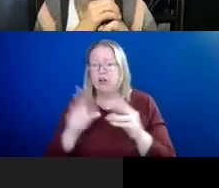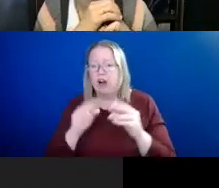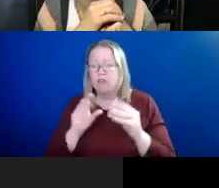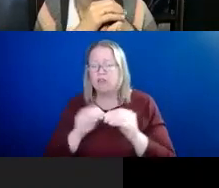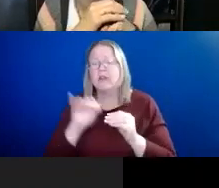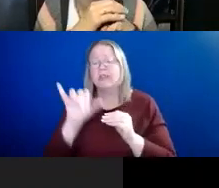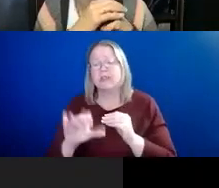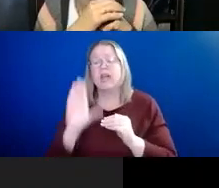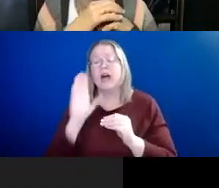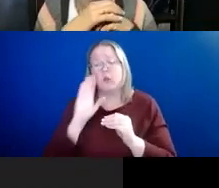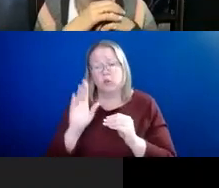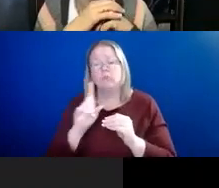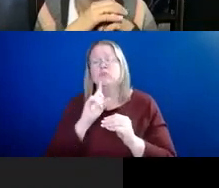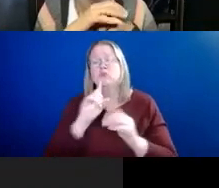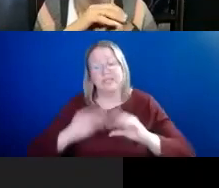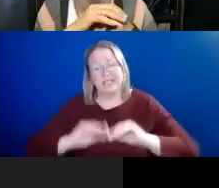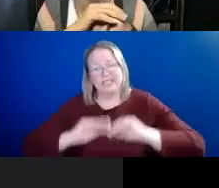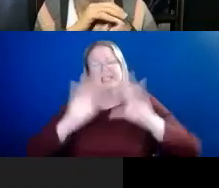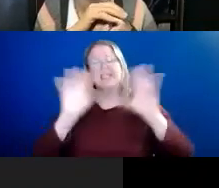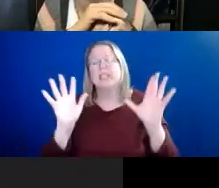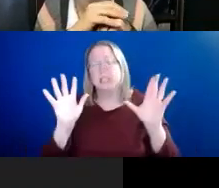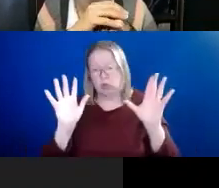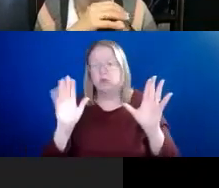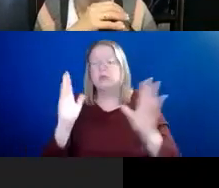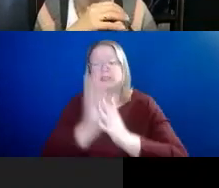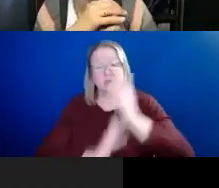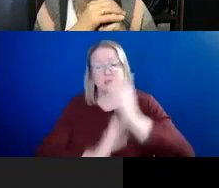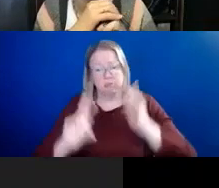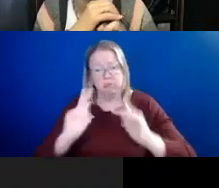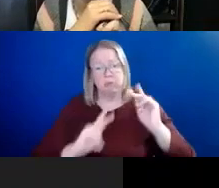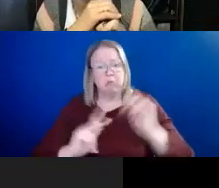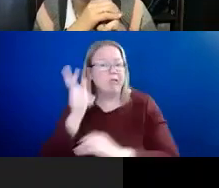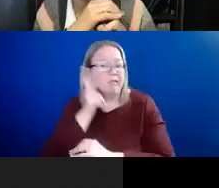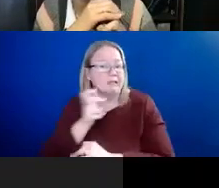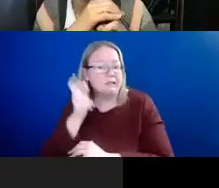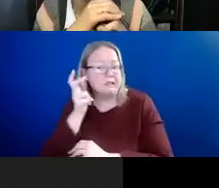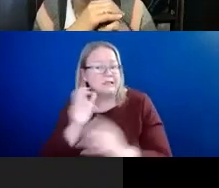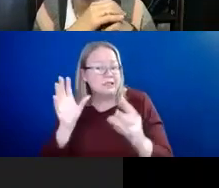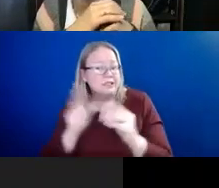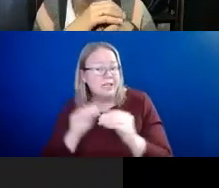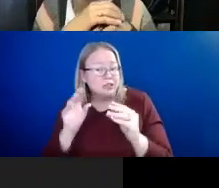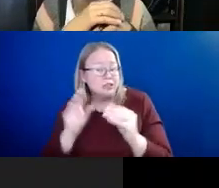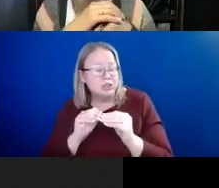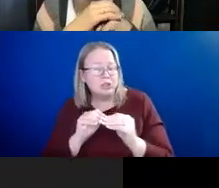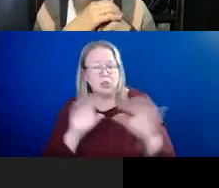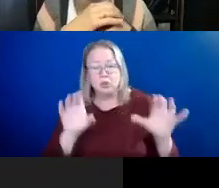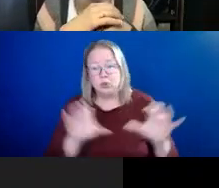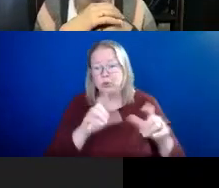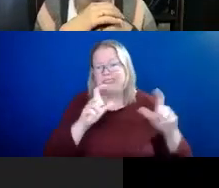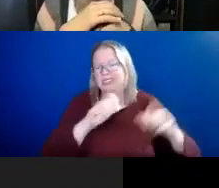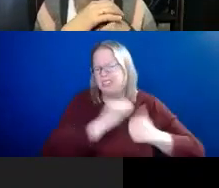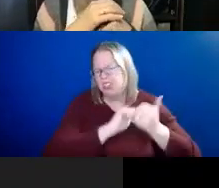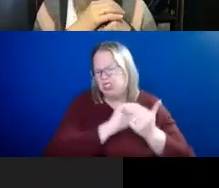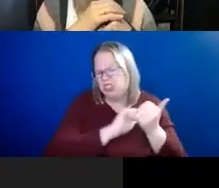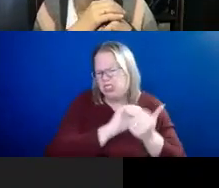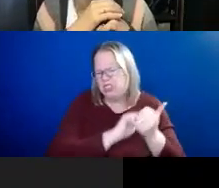be very, very clear. There are going to be people that are 13:19:27 listening to sessions and they are going to be doing the dishes or feeding their kids